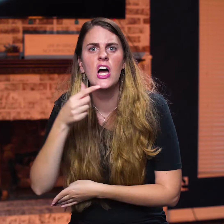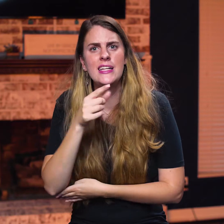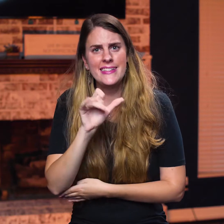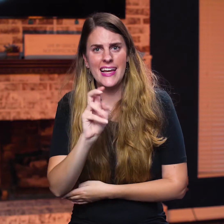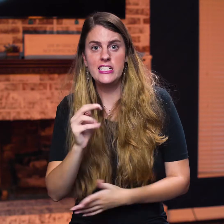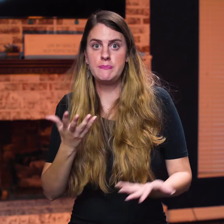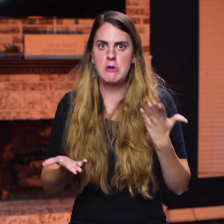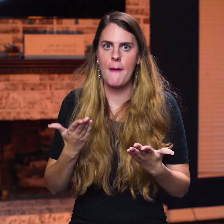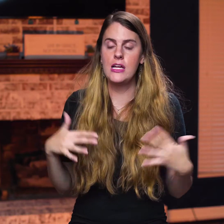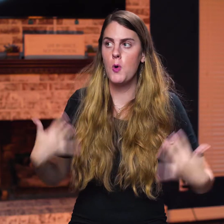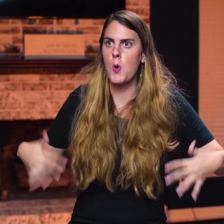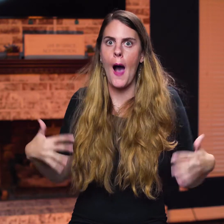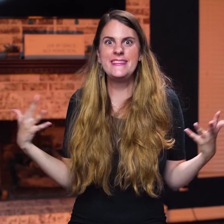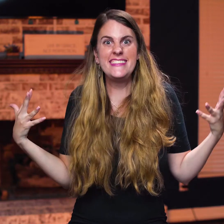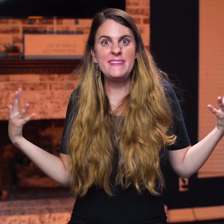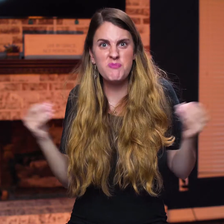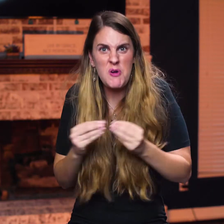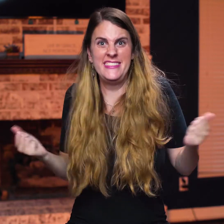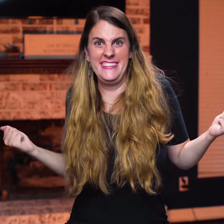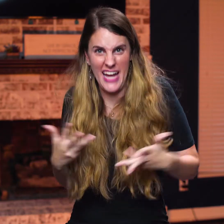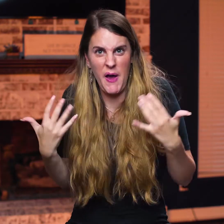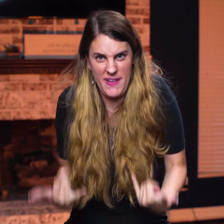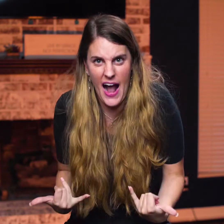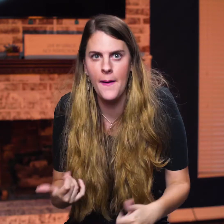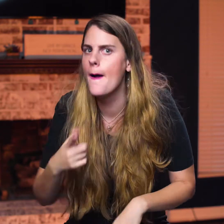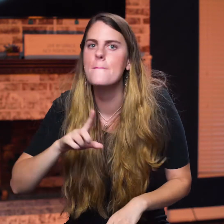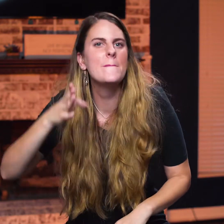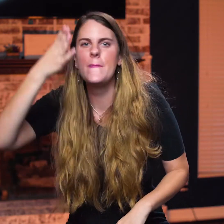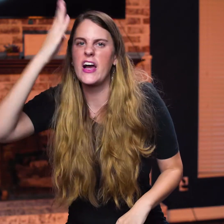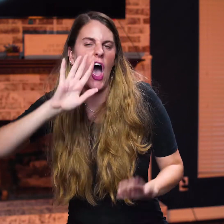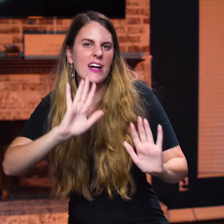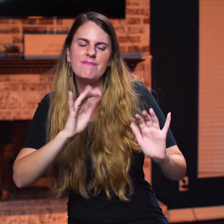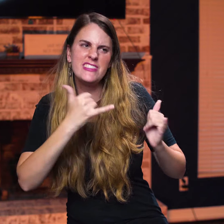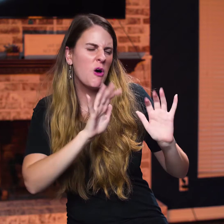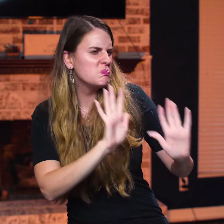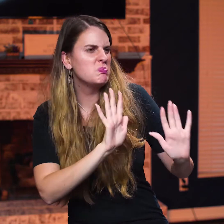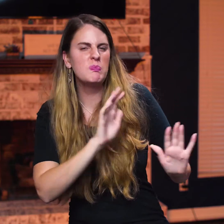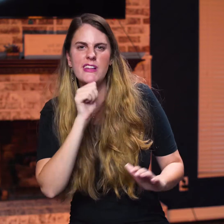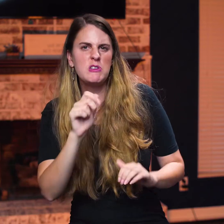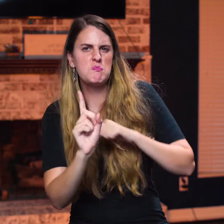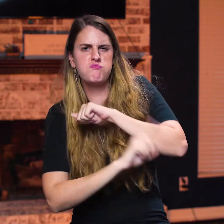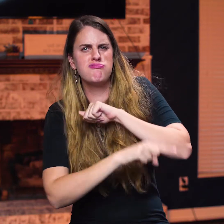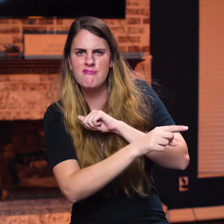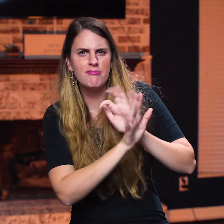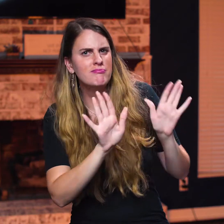Gideon is probably extra afraid now, but God still doesn’t rebuke him.